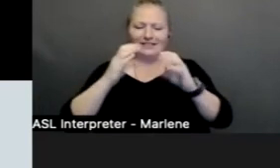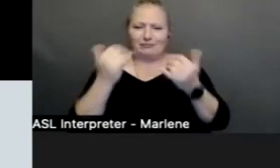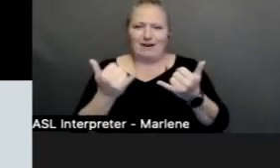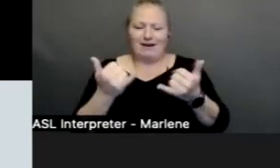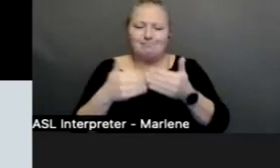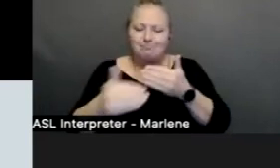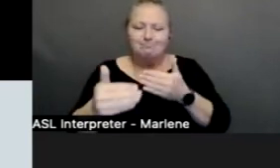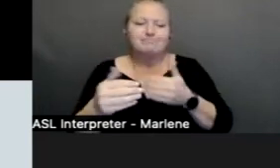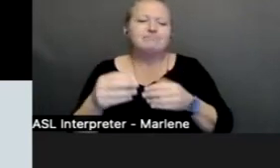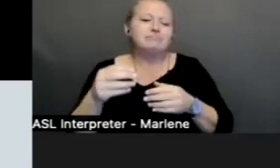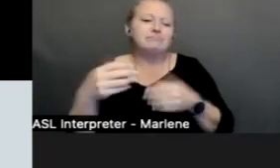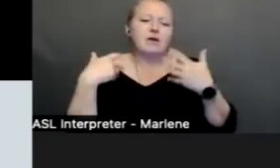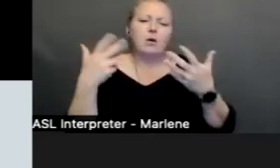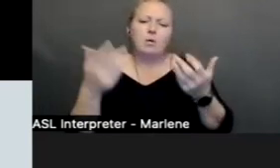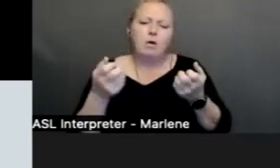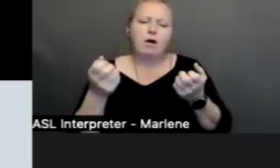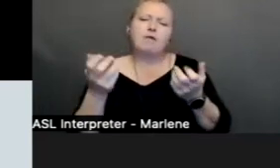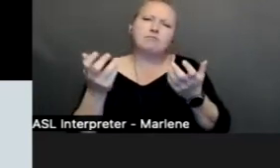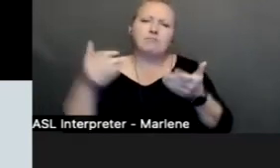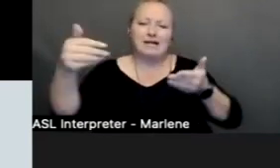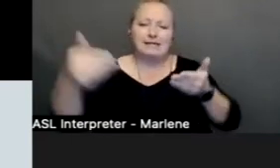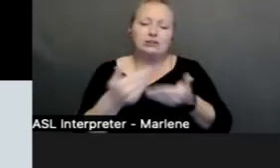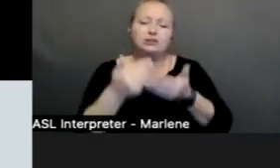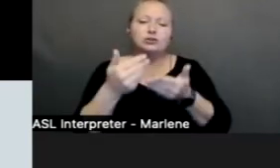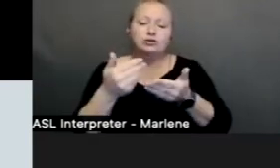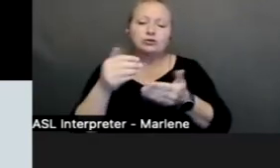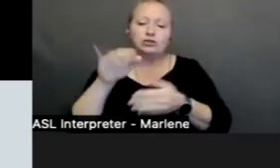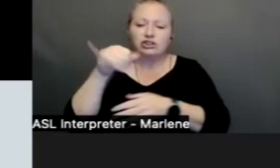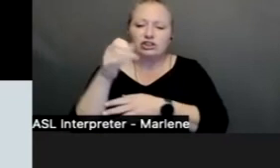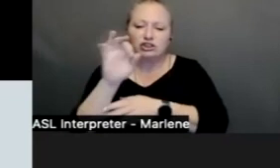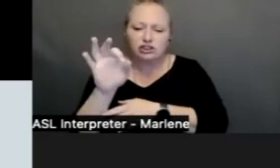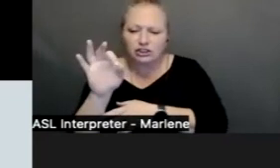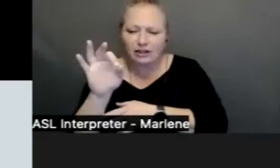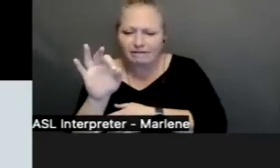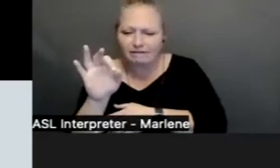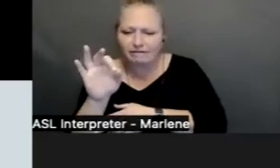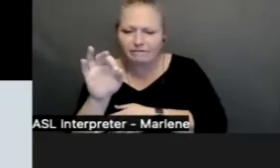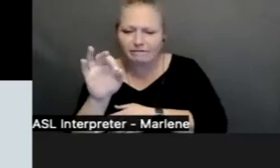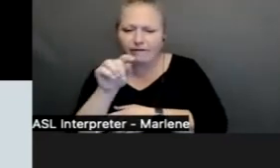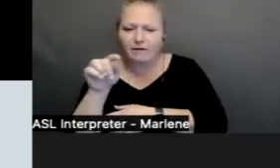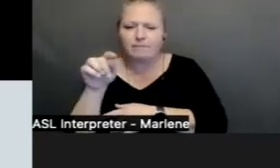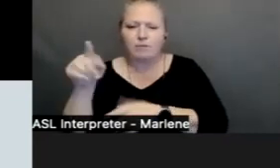I also want to introduce, we have Geoff Belleau he is with the California Department of Education.